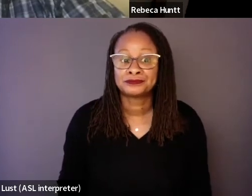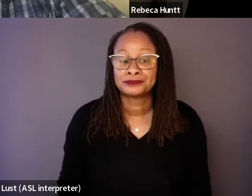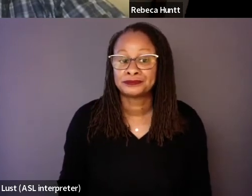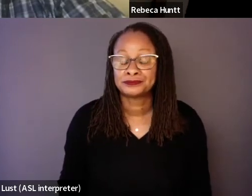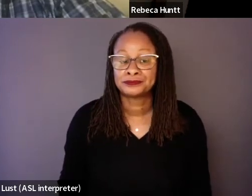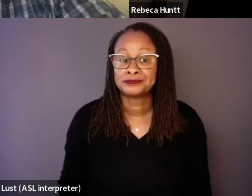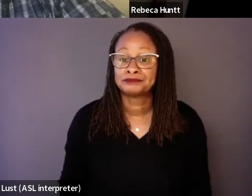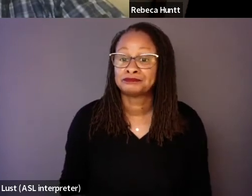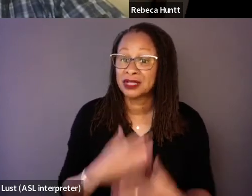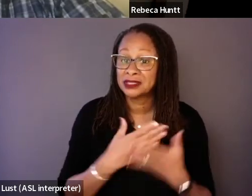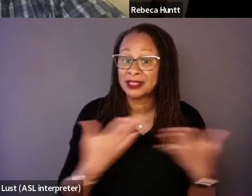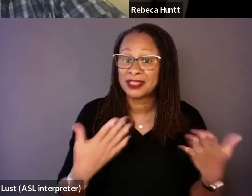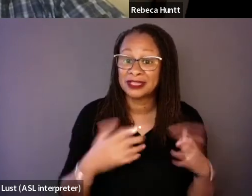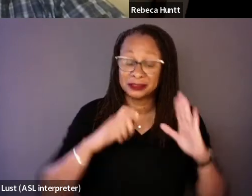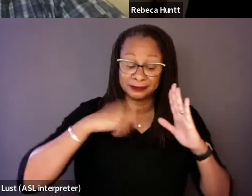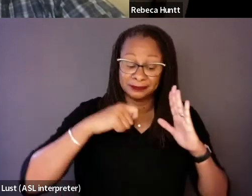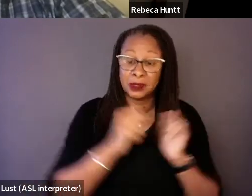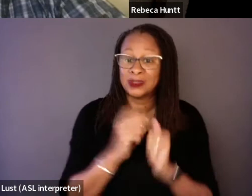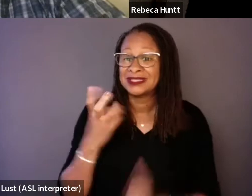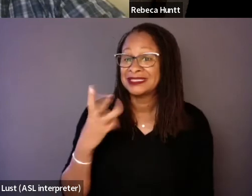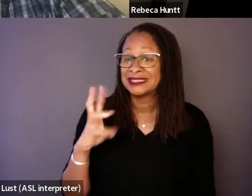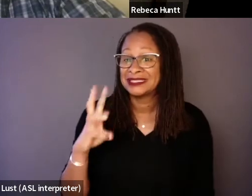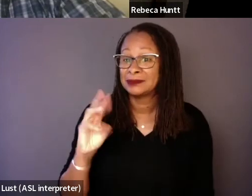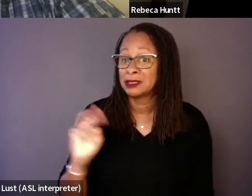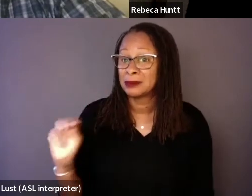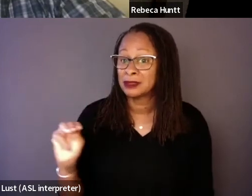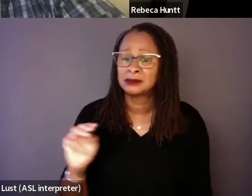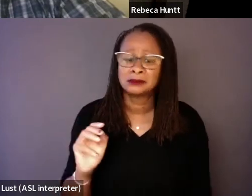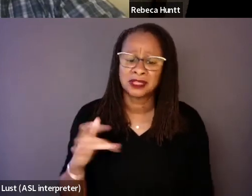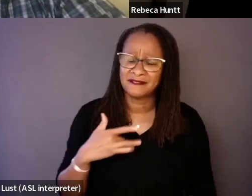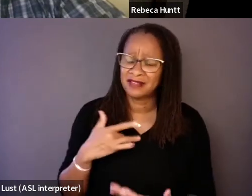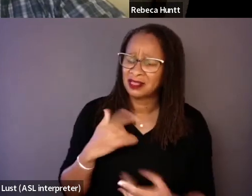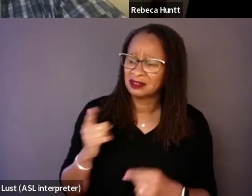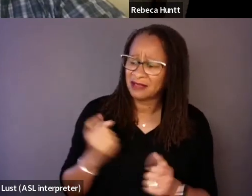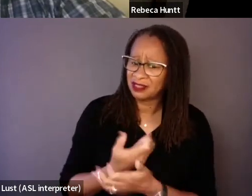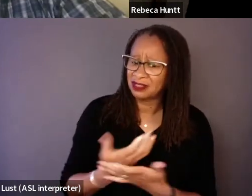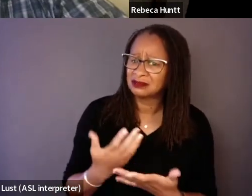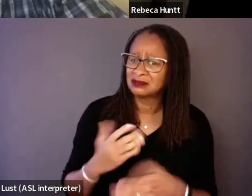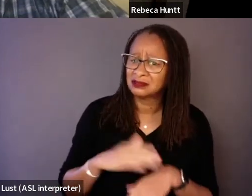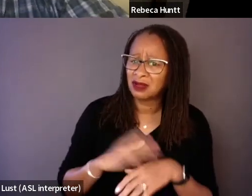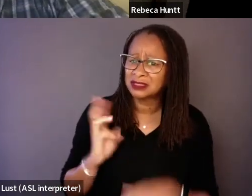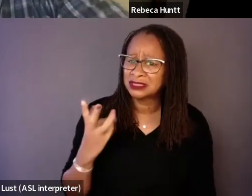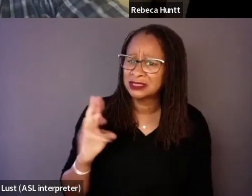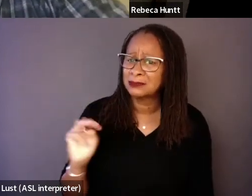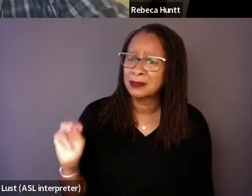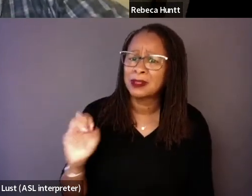Was it entirely of the film shot on 16 millimeter and why did you decide that this was sort of the